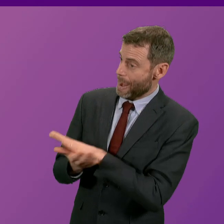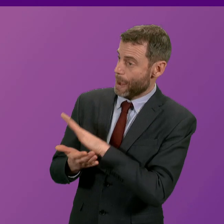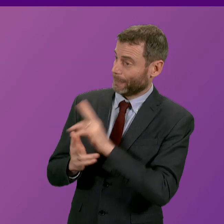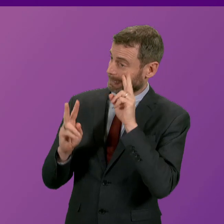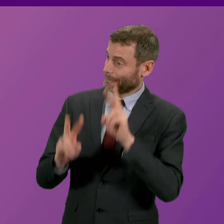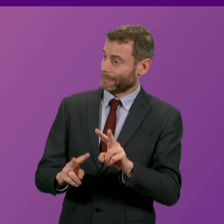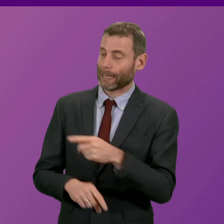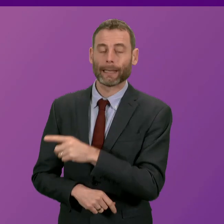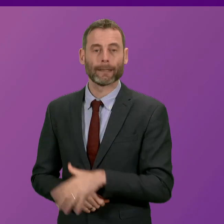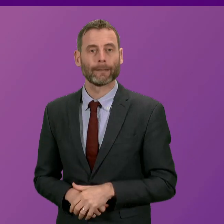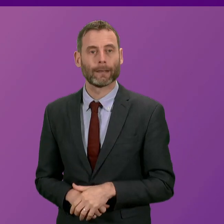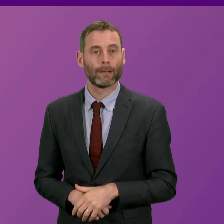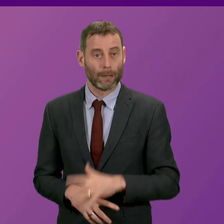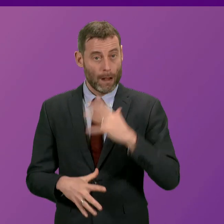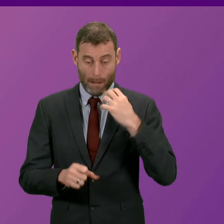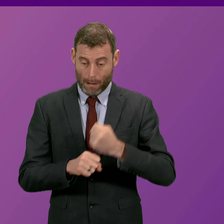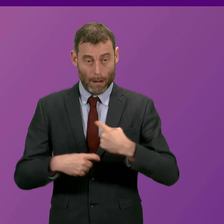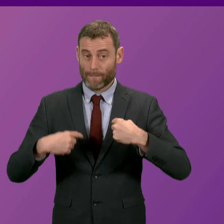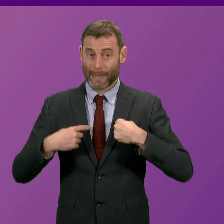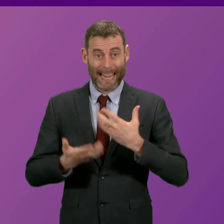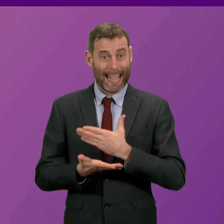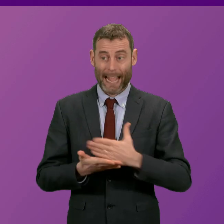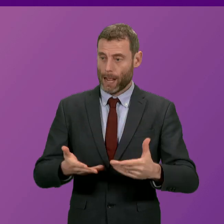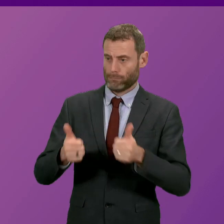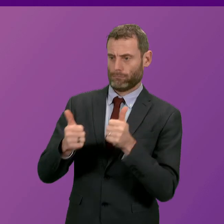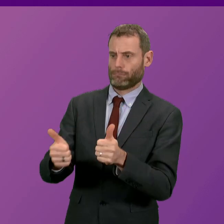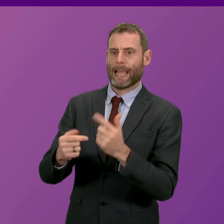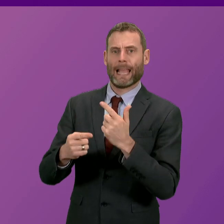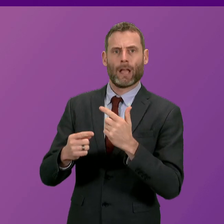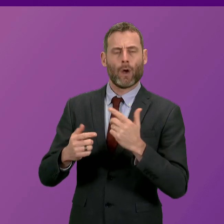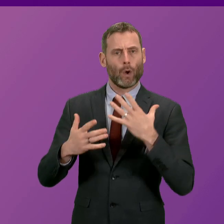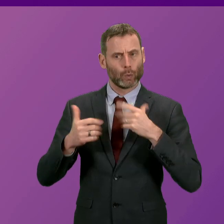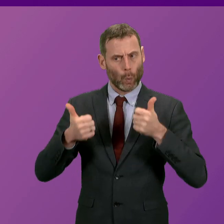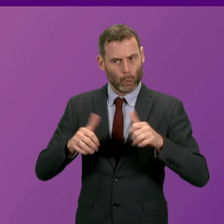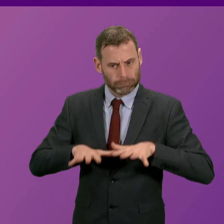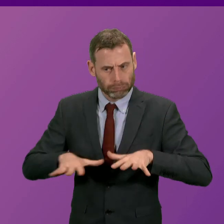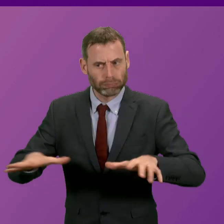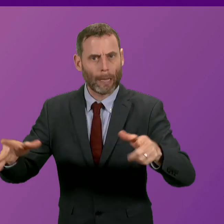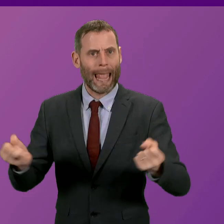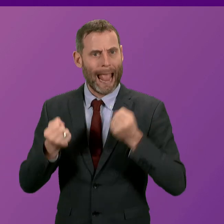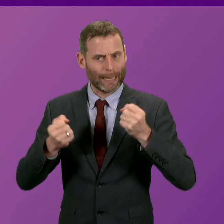The Government has made it clear that we welcome stability in energy supplies. The